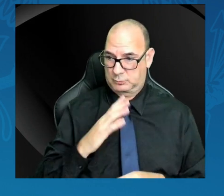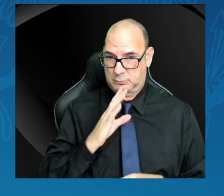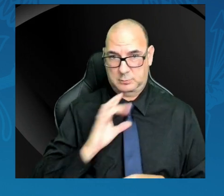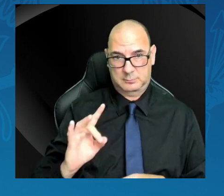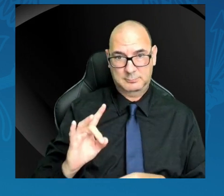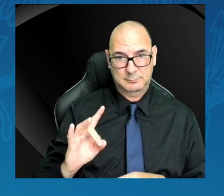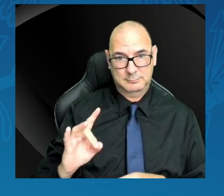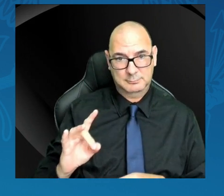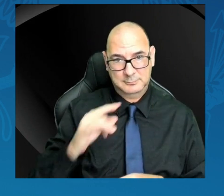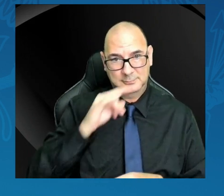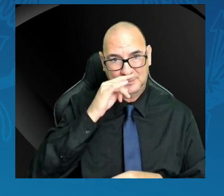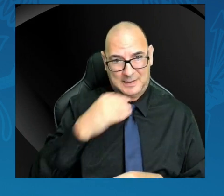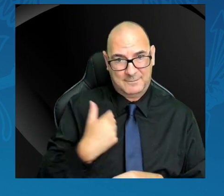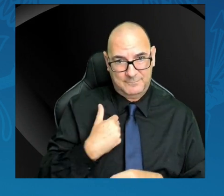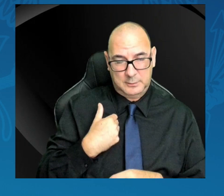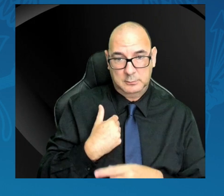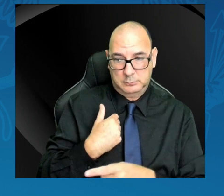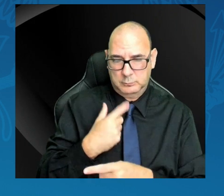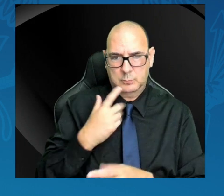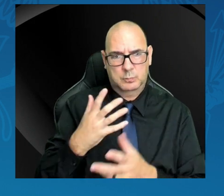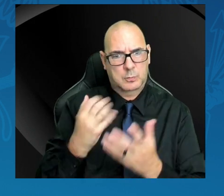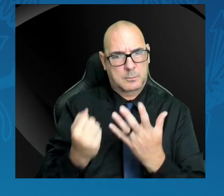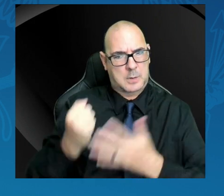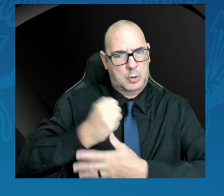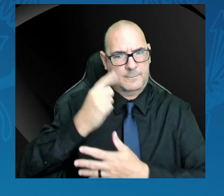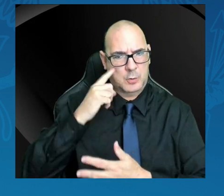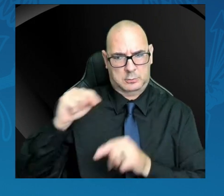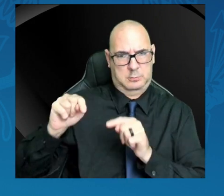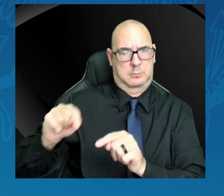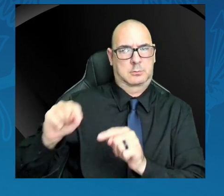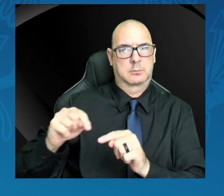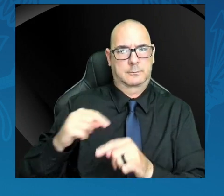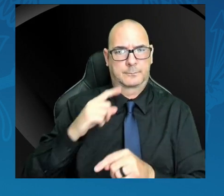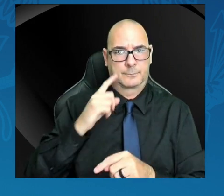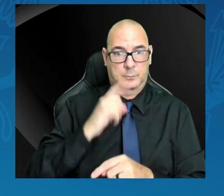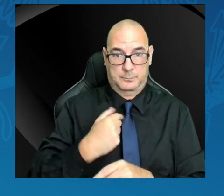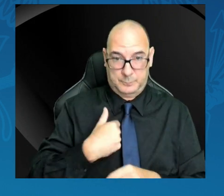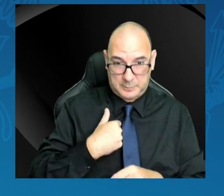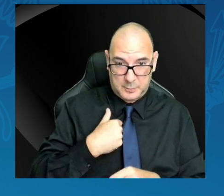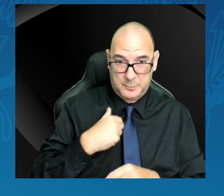for me personally and professionally than ensuring that every child